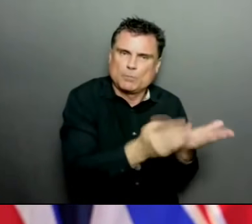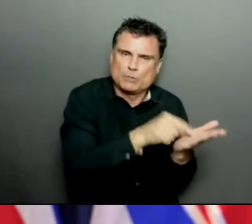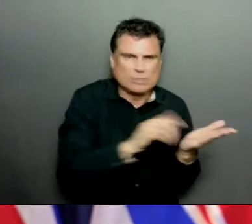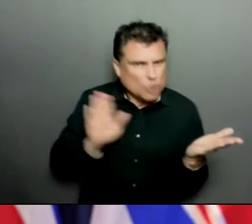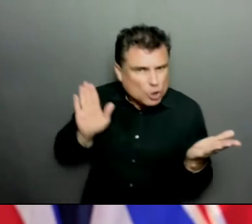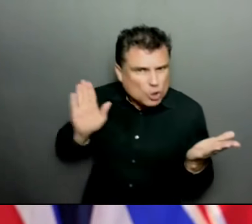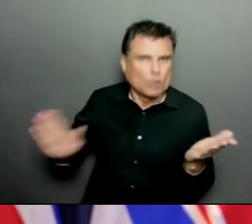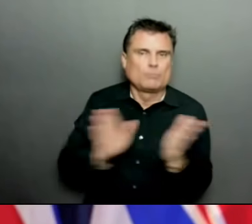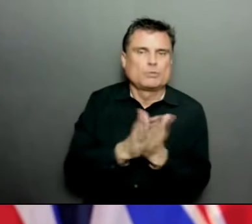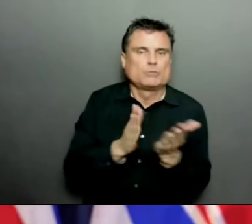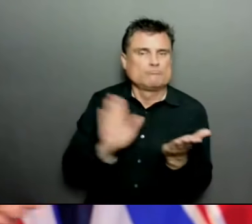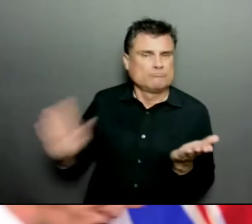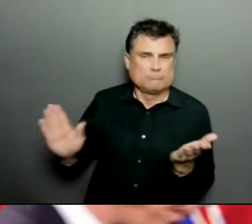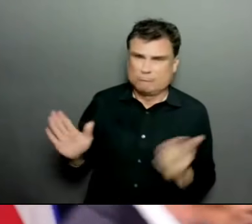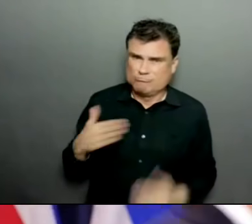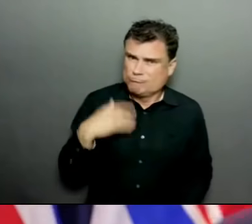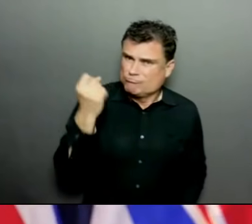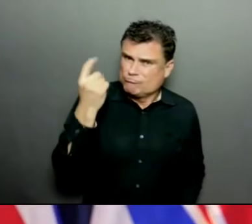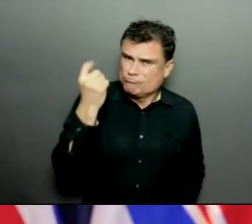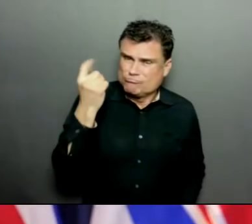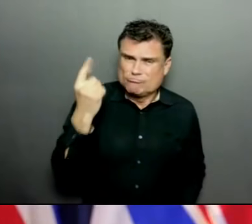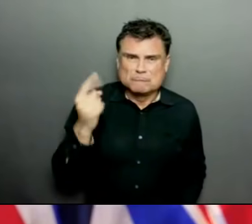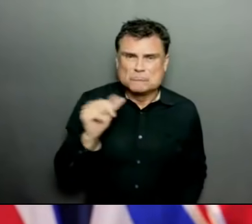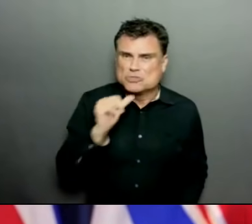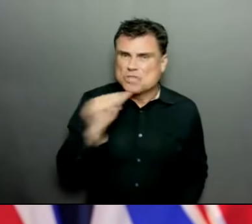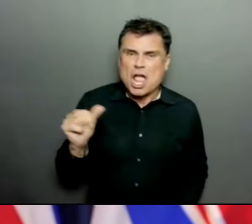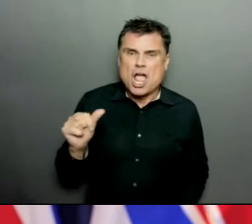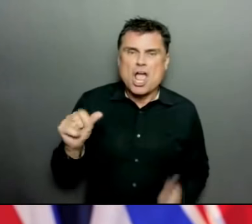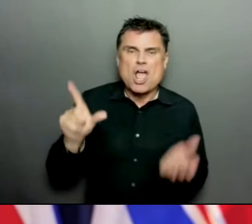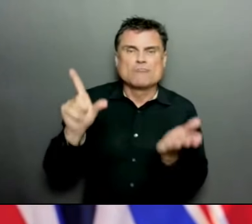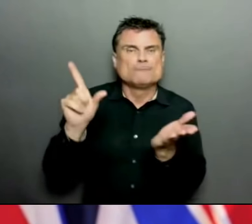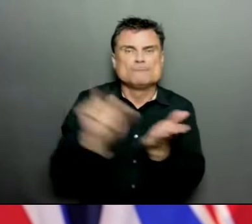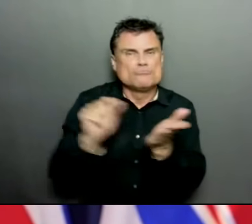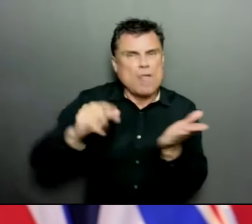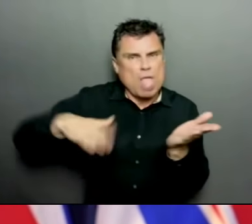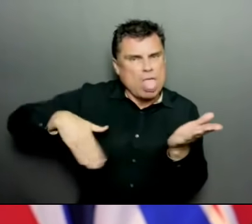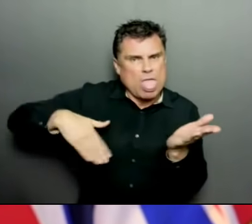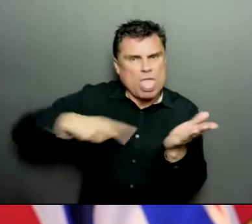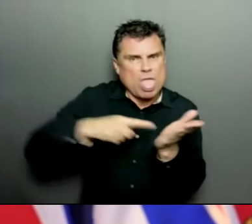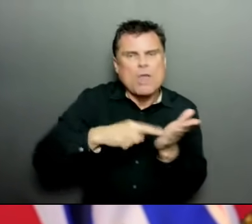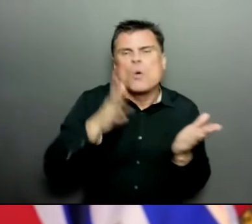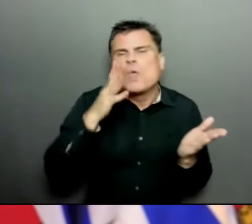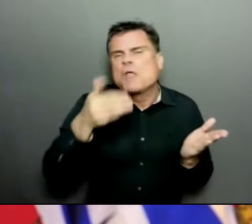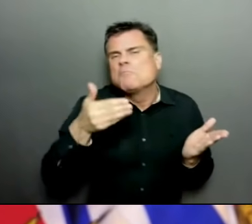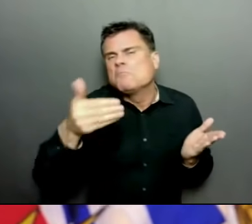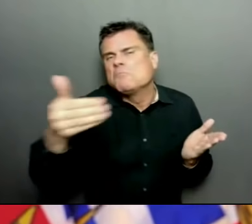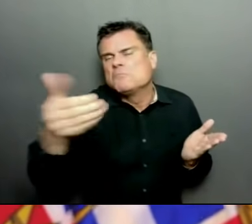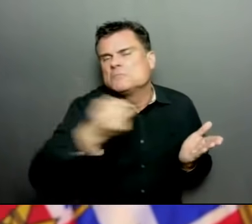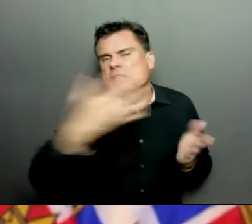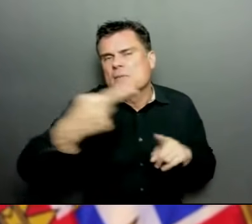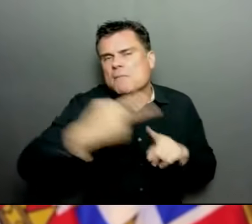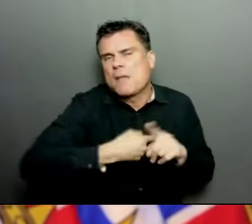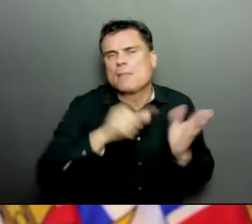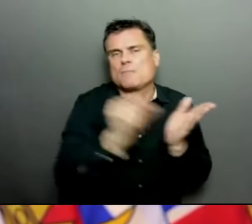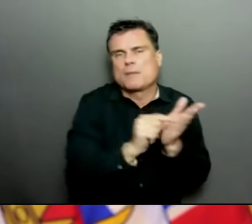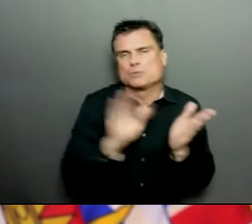In any event, there are as far as I am concerned, no issues. Next question is from Cindy Harnett, Times columnist.